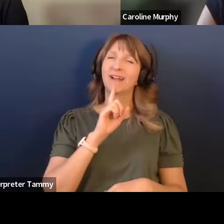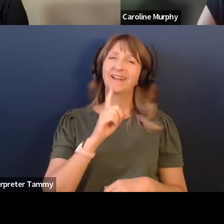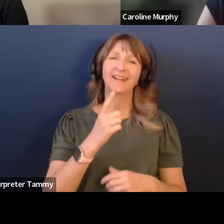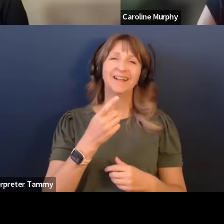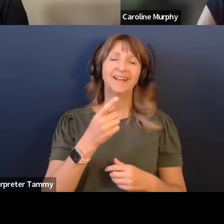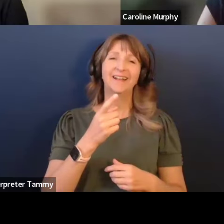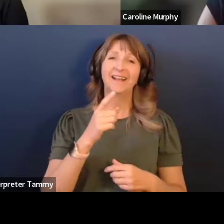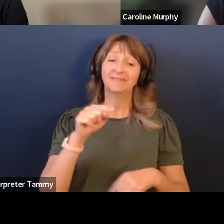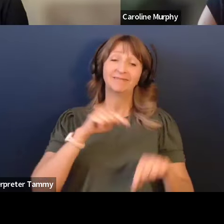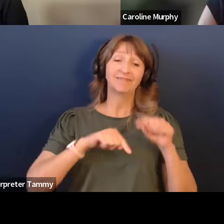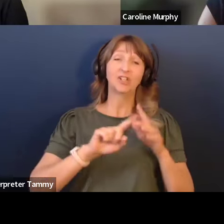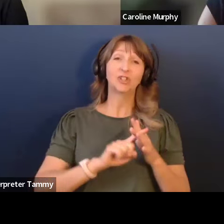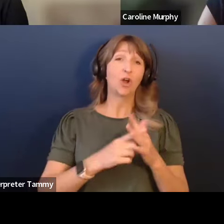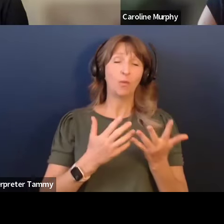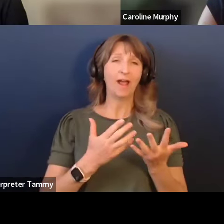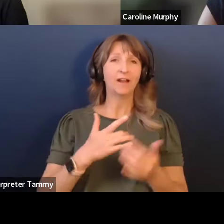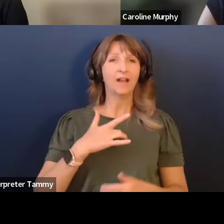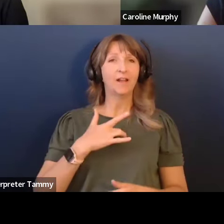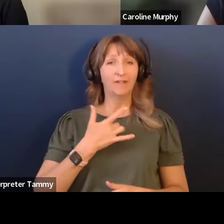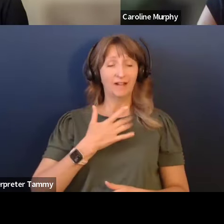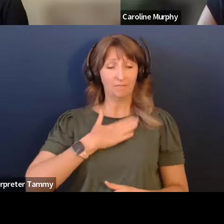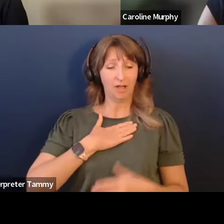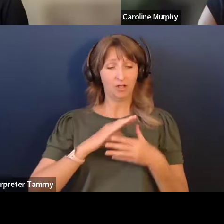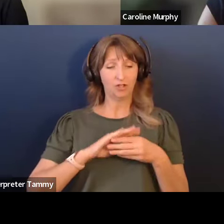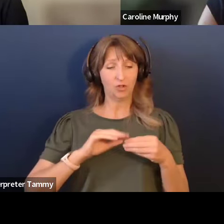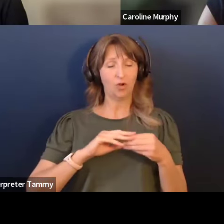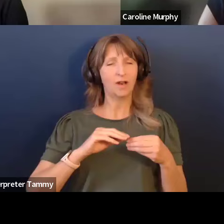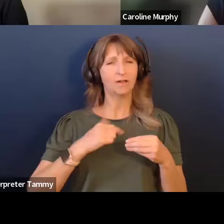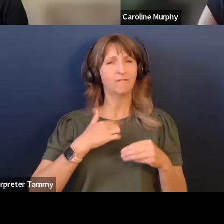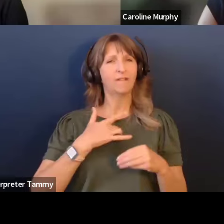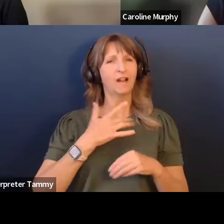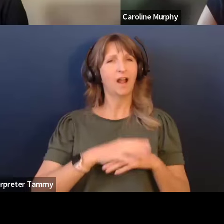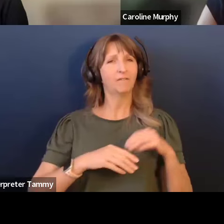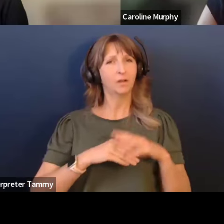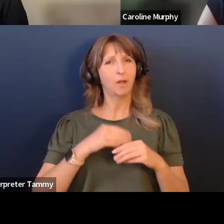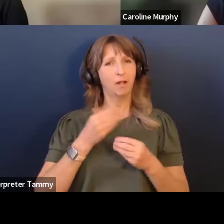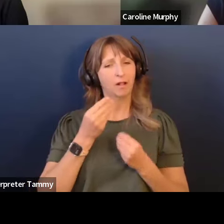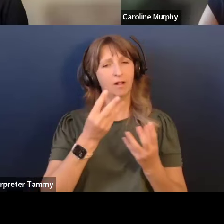your story to mark yourself as a safe person to the people around you that are struggling